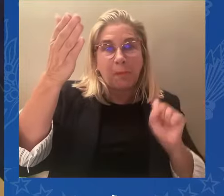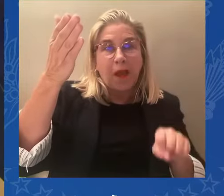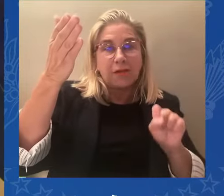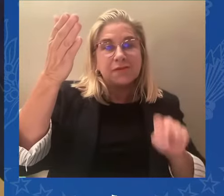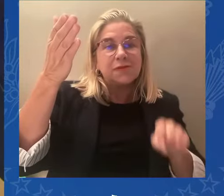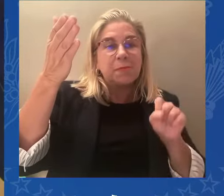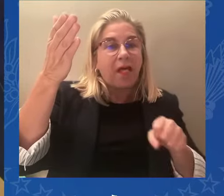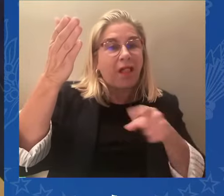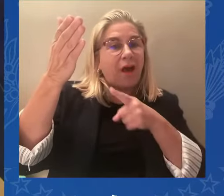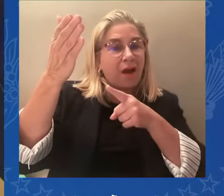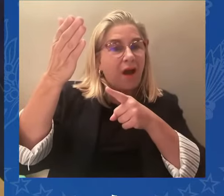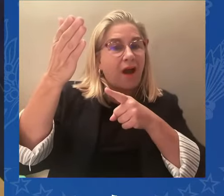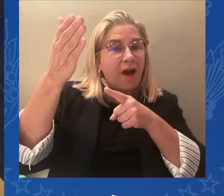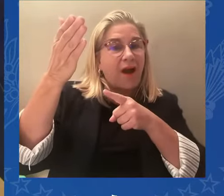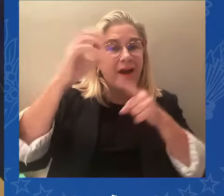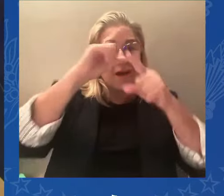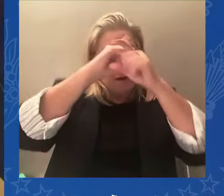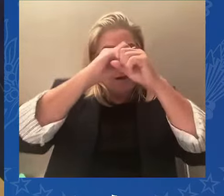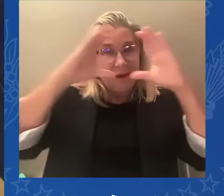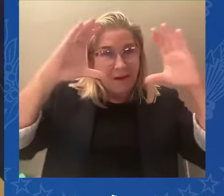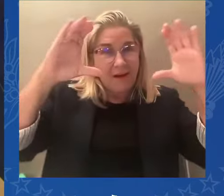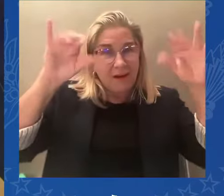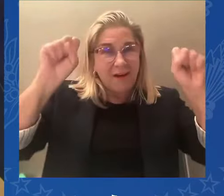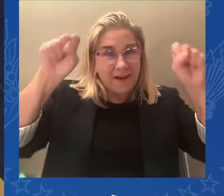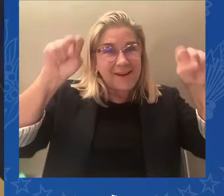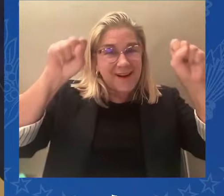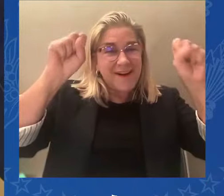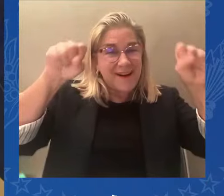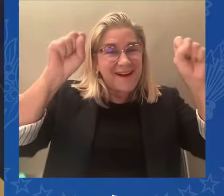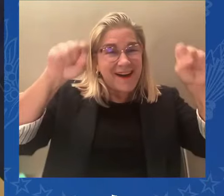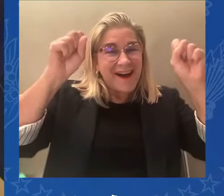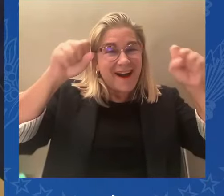A future where we fulfill the promise of America: